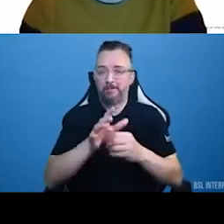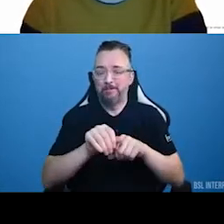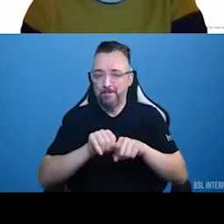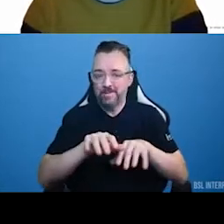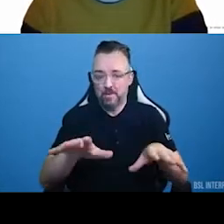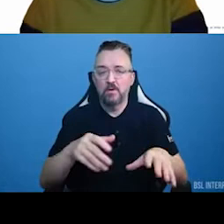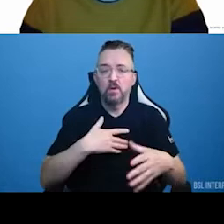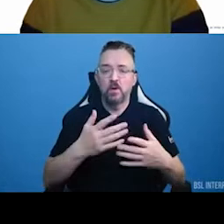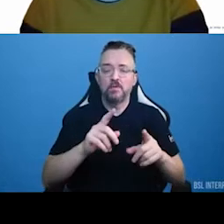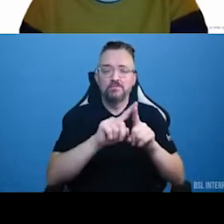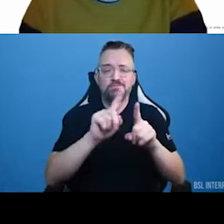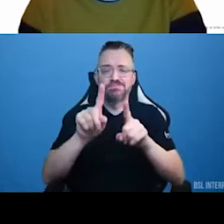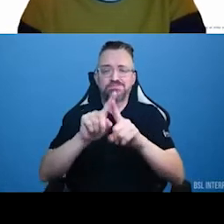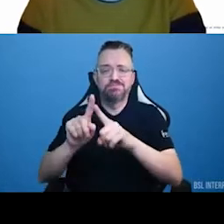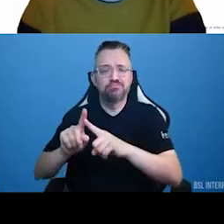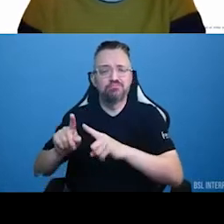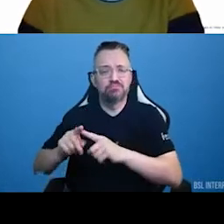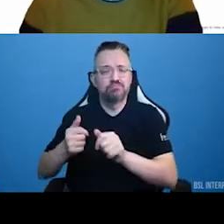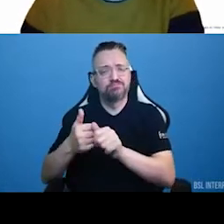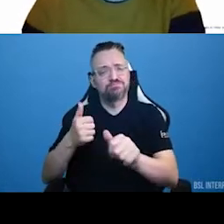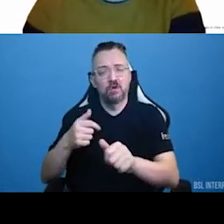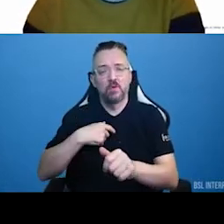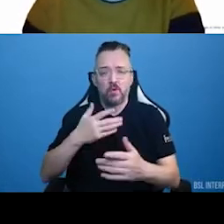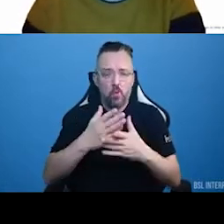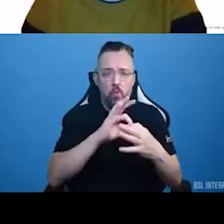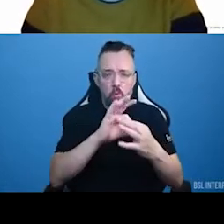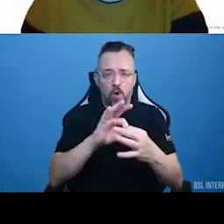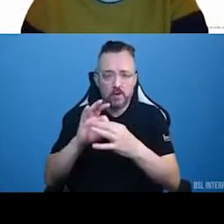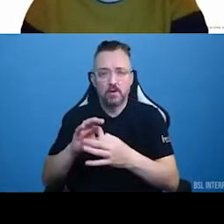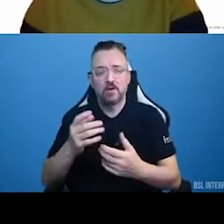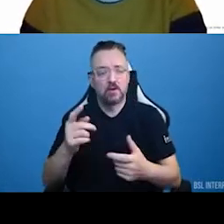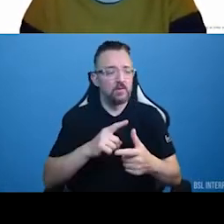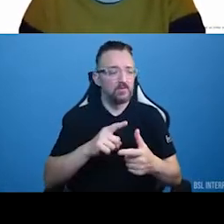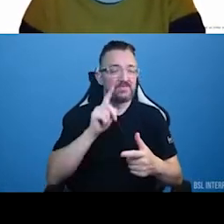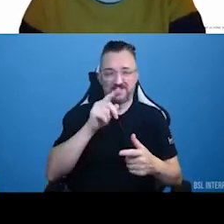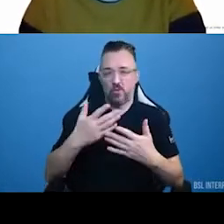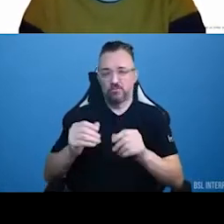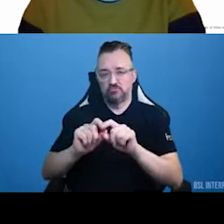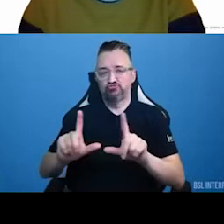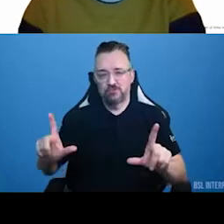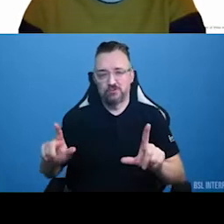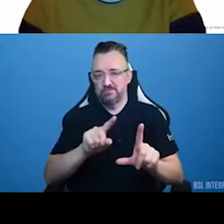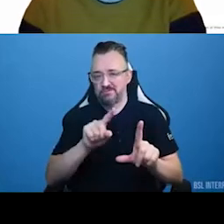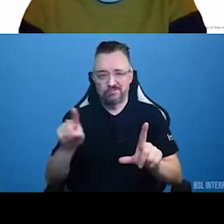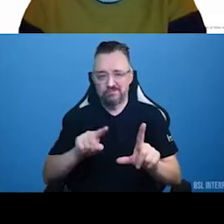PechaKucha being one, but also People Make Glasgow, Edinburgh Napier University, Daydream Believers,